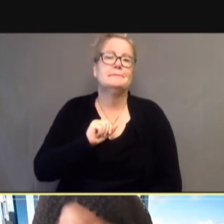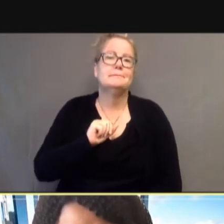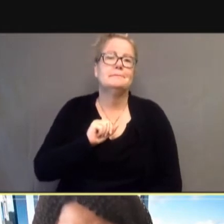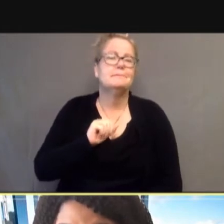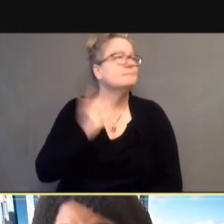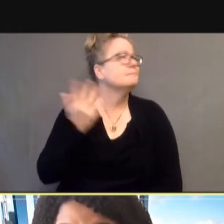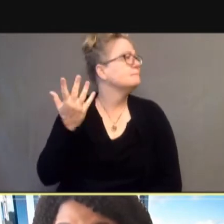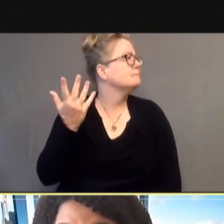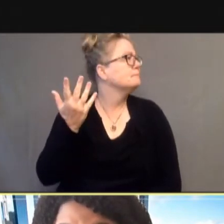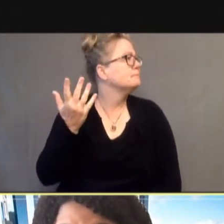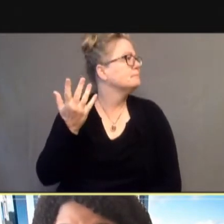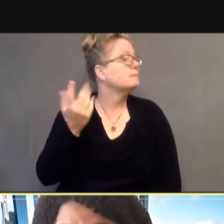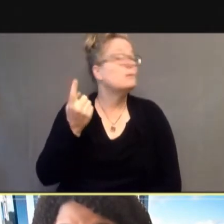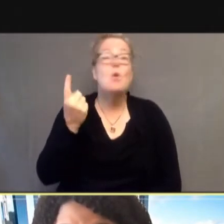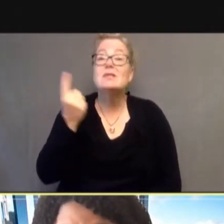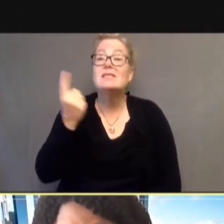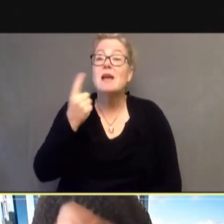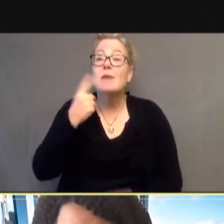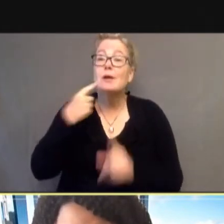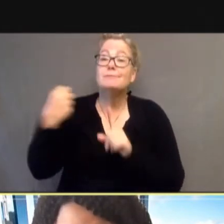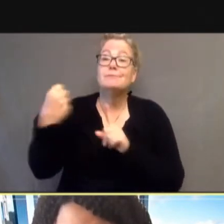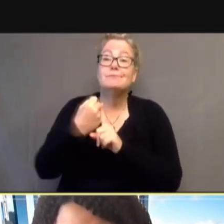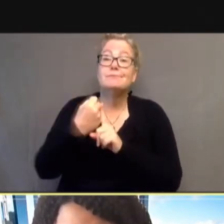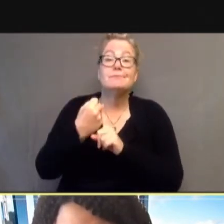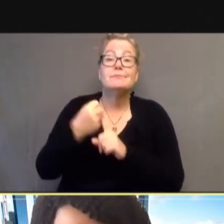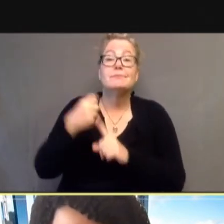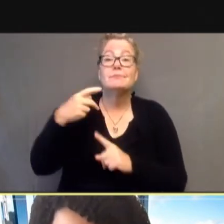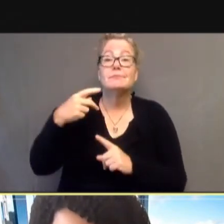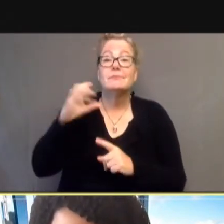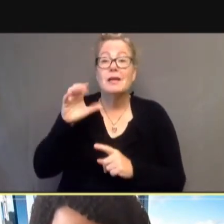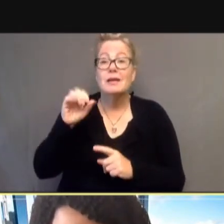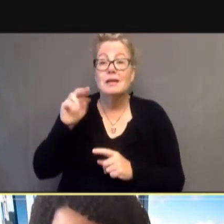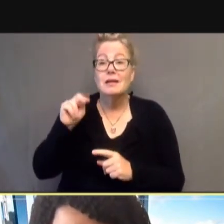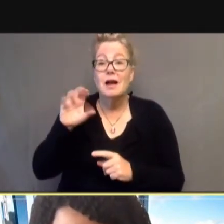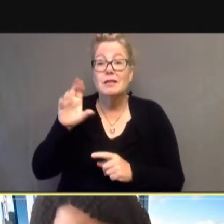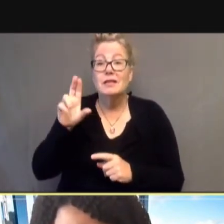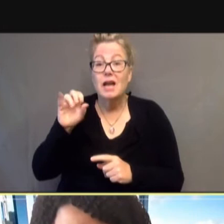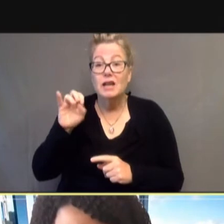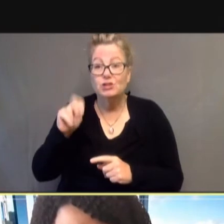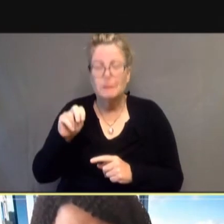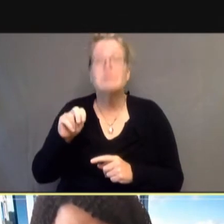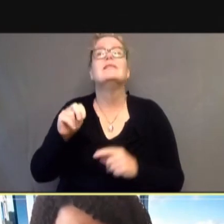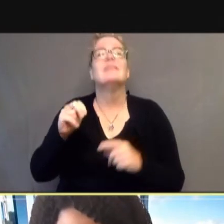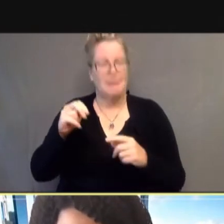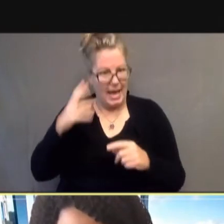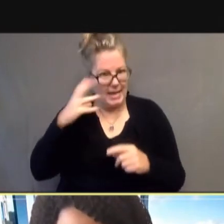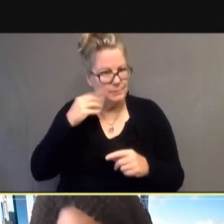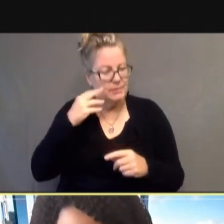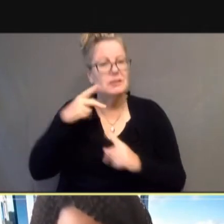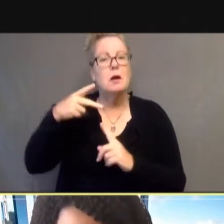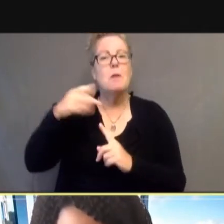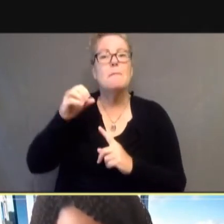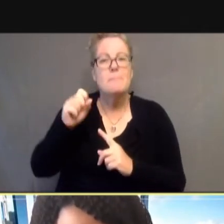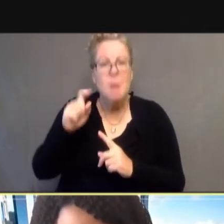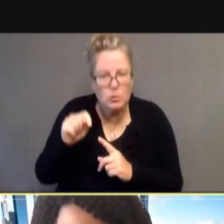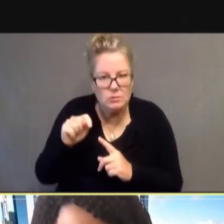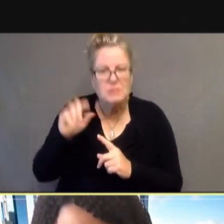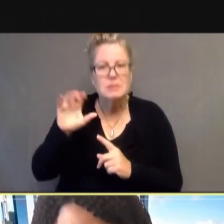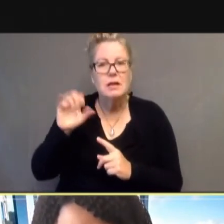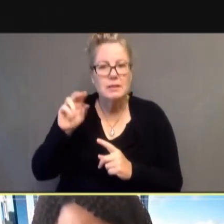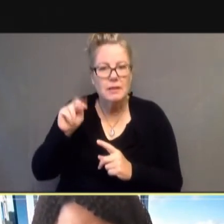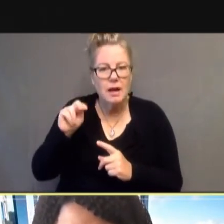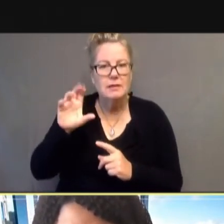has post-concussion disorder, that could count as a cognitive disorder as well given the